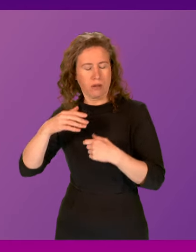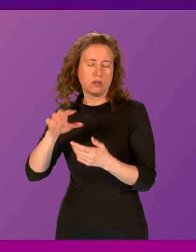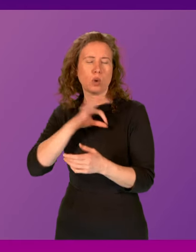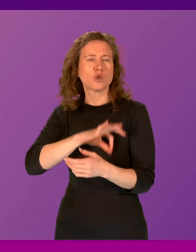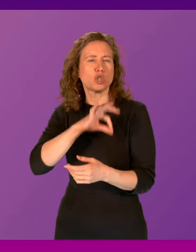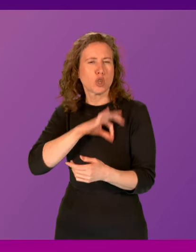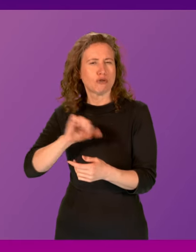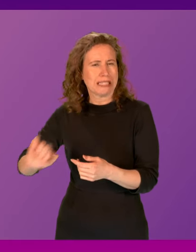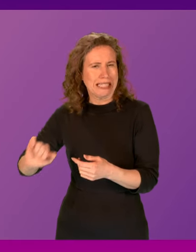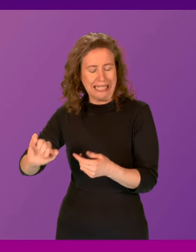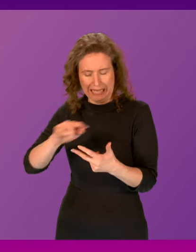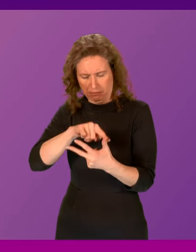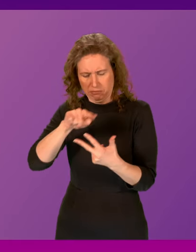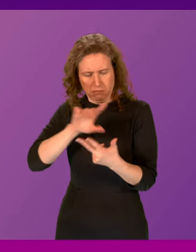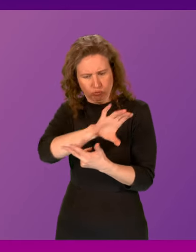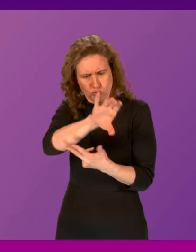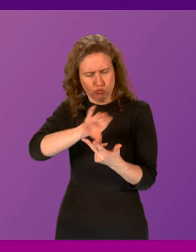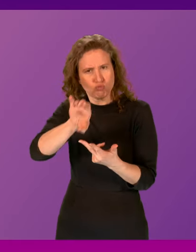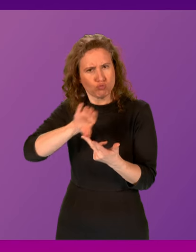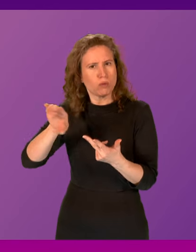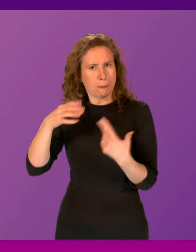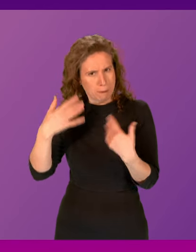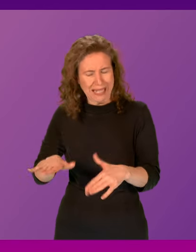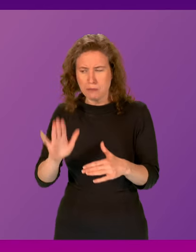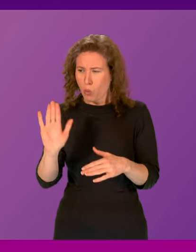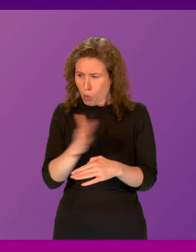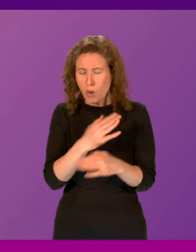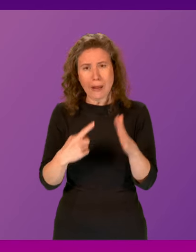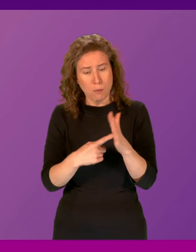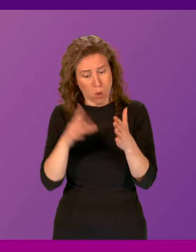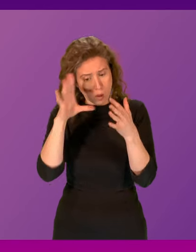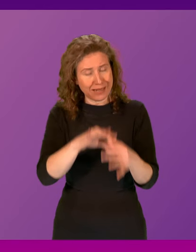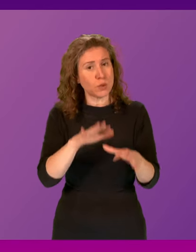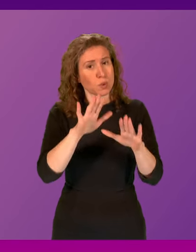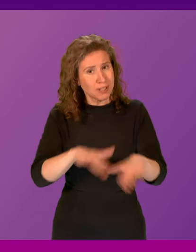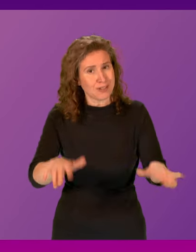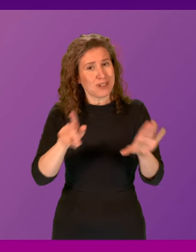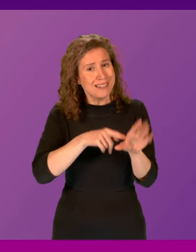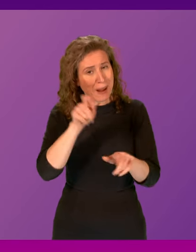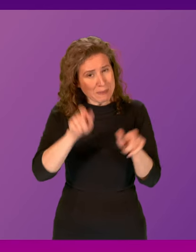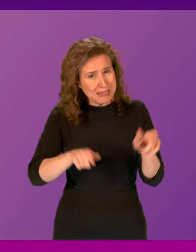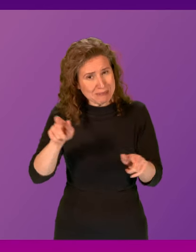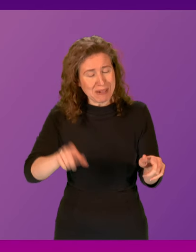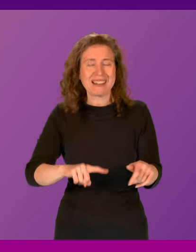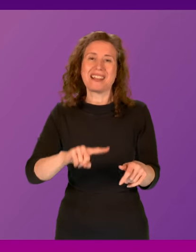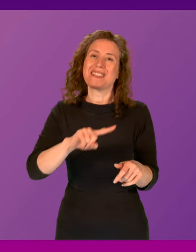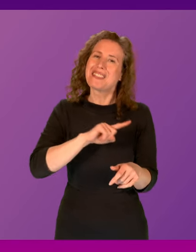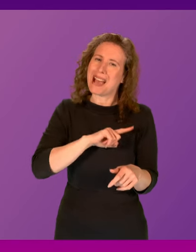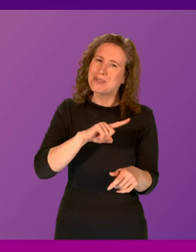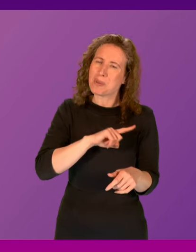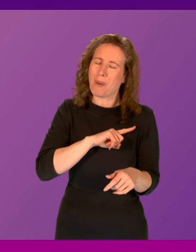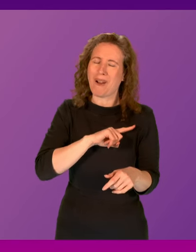All those issues are incredibly important for our children and young people. That is why estimates